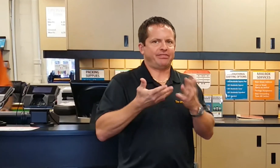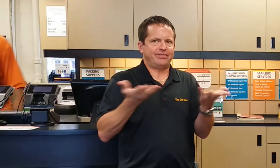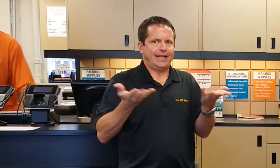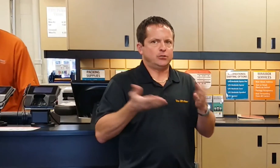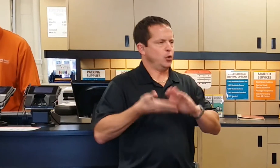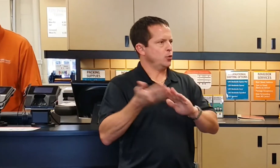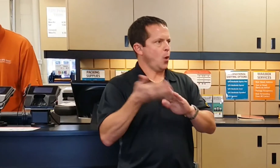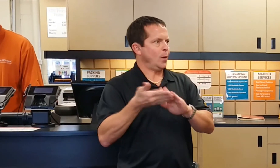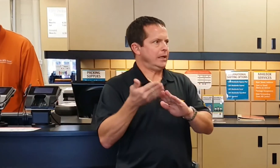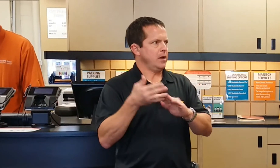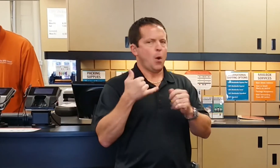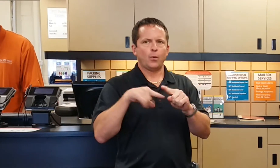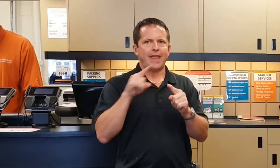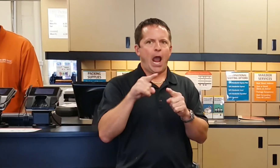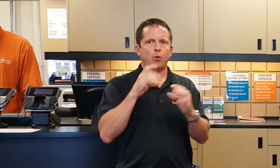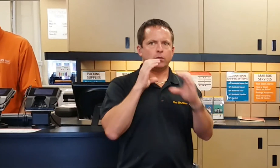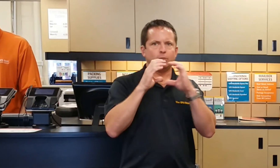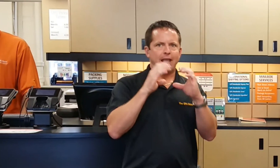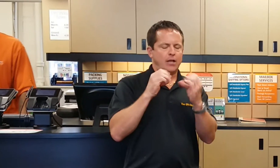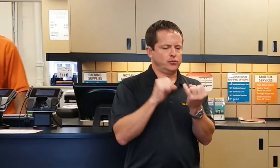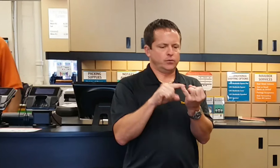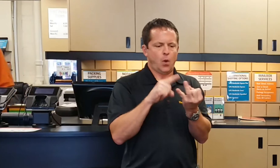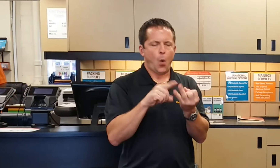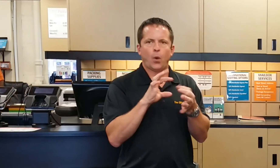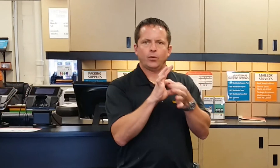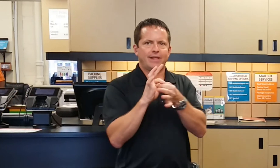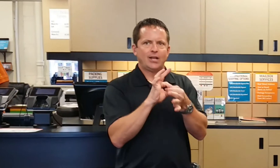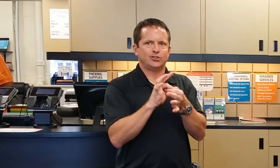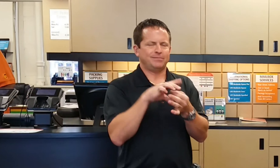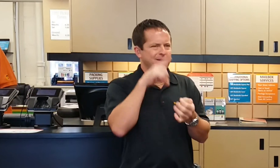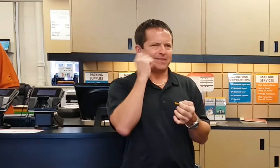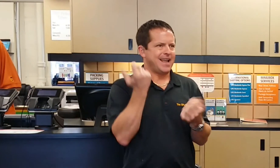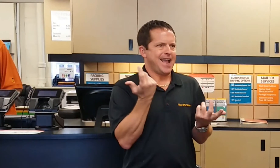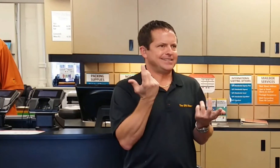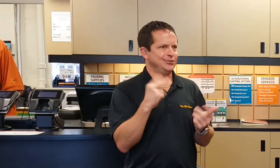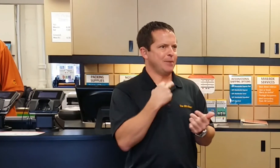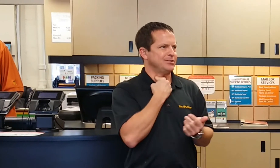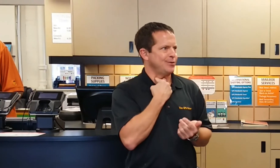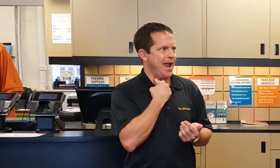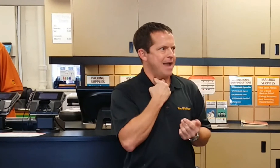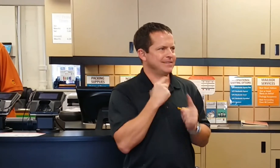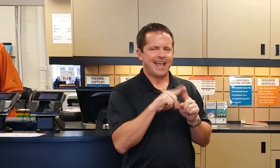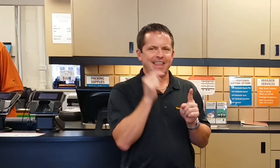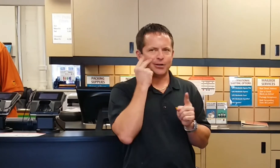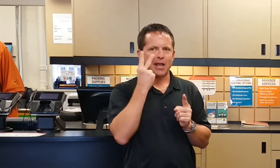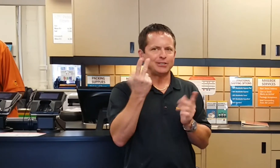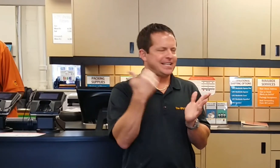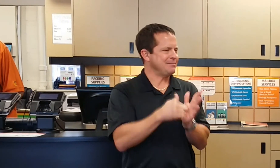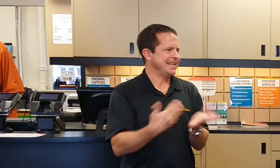And how can you get things going if you can't communicate and have a good relationship? You can't. You're just stuck, and you'll never see them again.